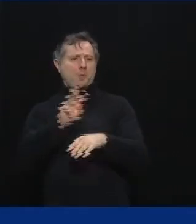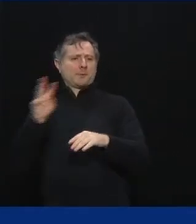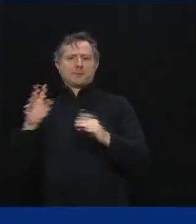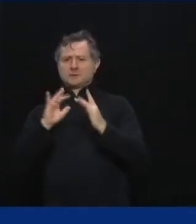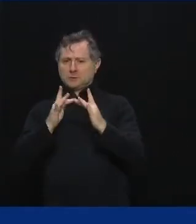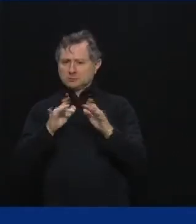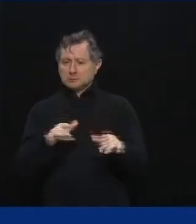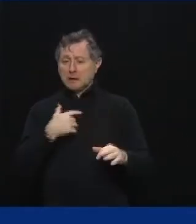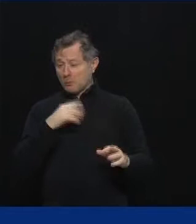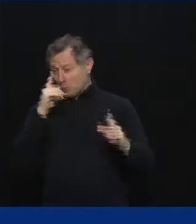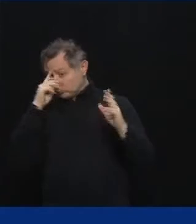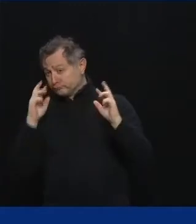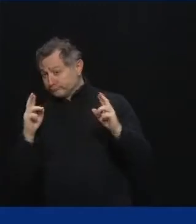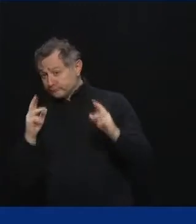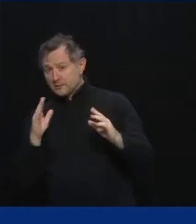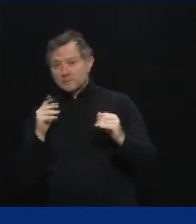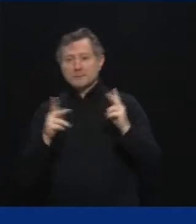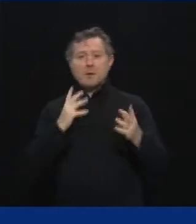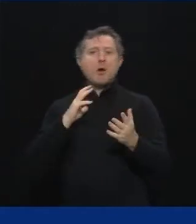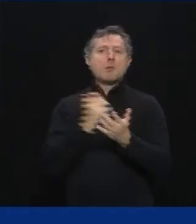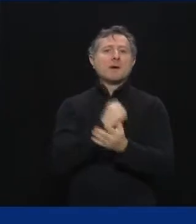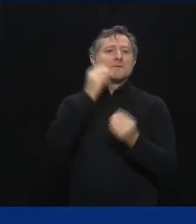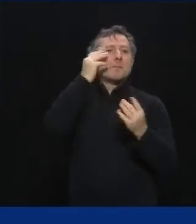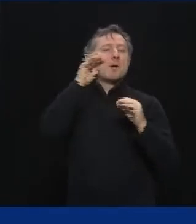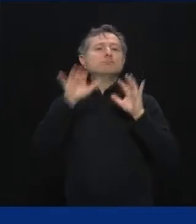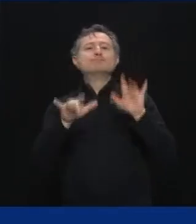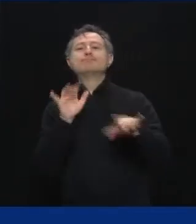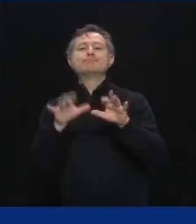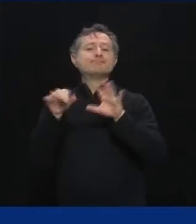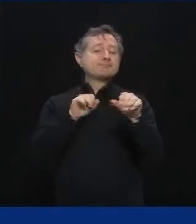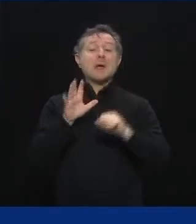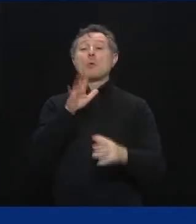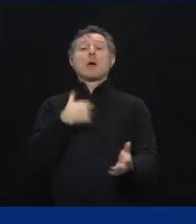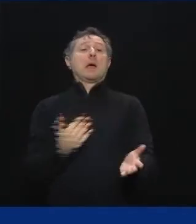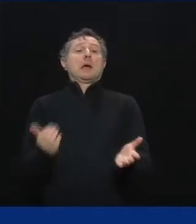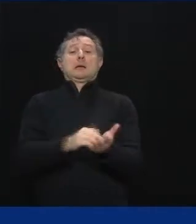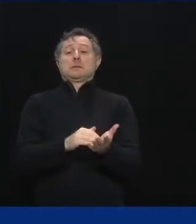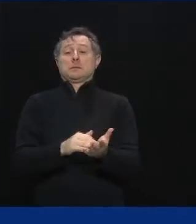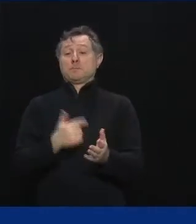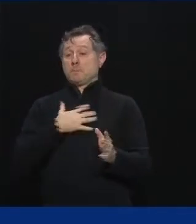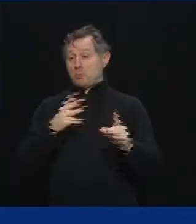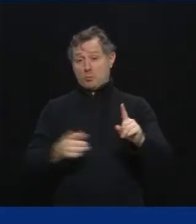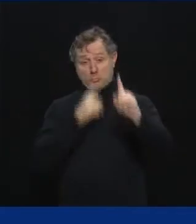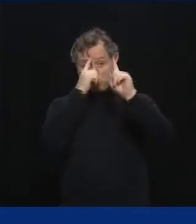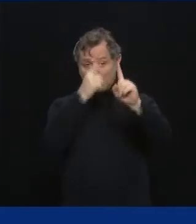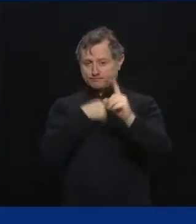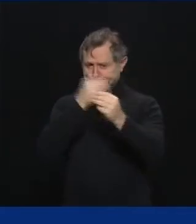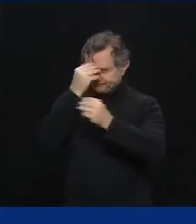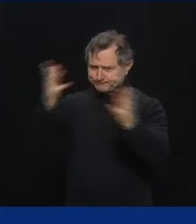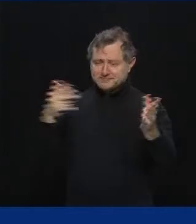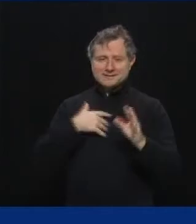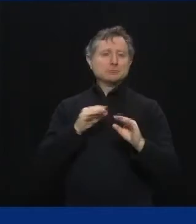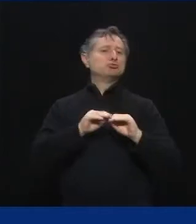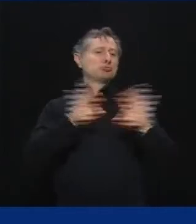DASHBOARDS WHENEVER THEY'RE AVAILABLE AND WE CAN PUT THEM OUT HERE ON THE SITE HERE. SO HOPEFULLY PEOPLE WILL TAKE